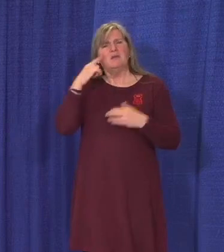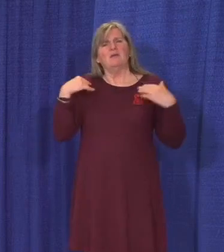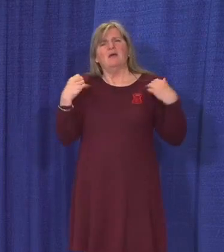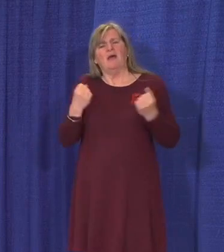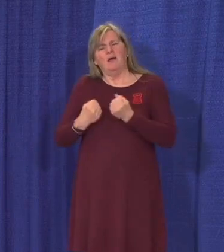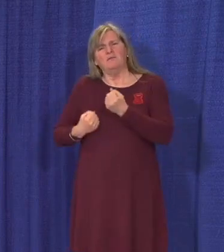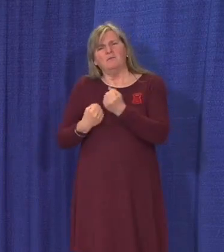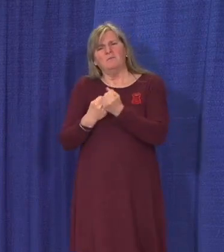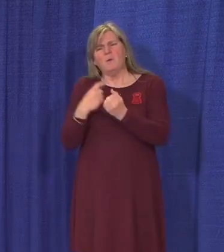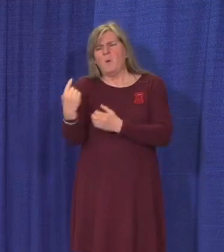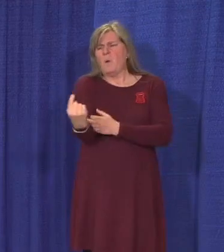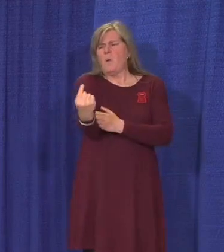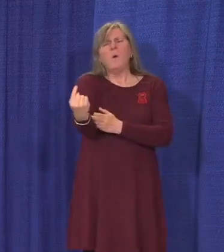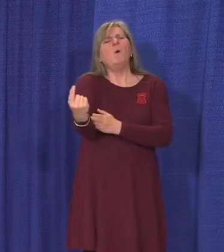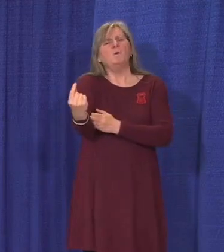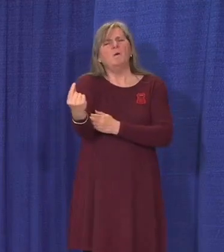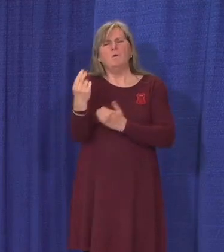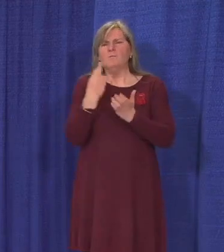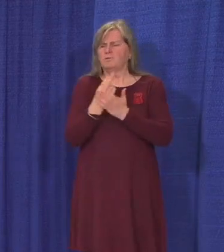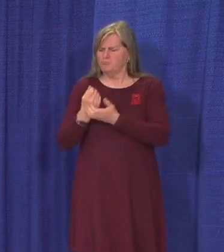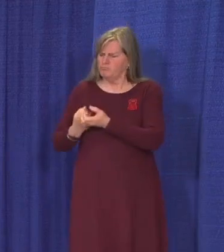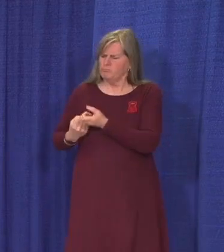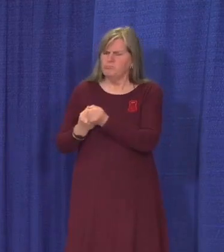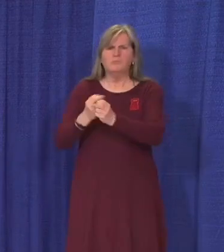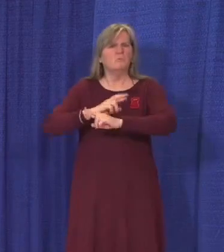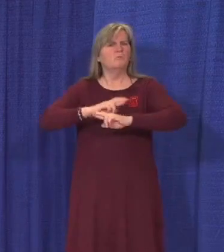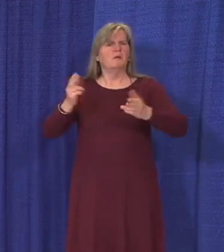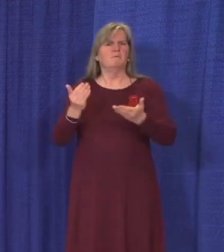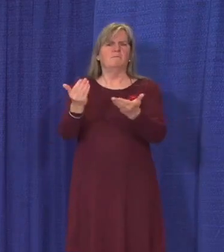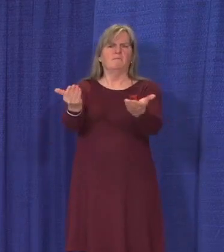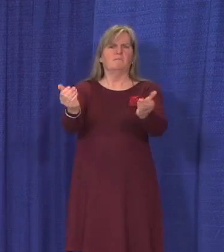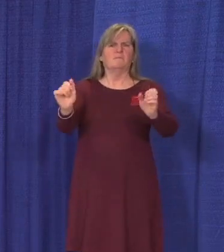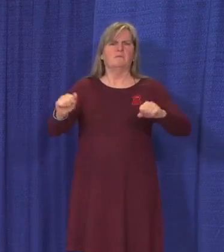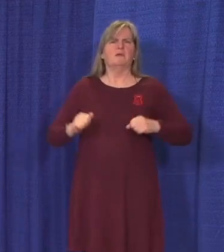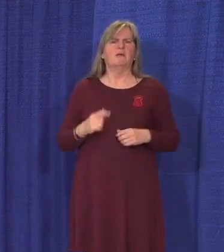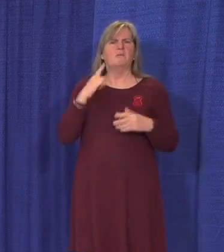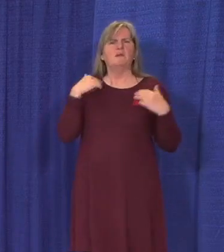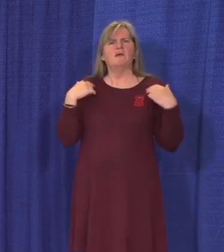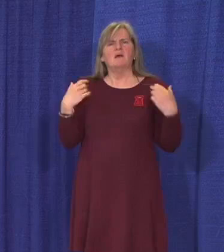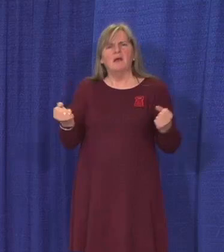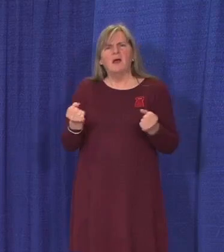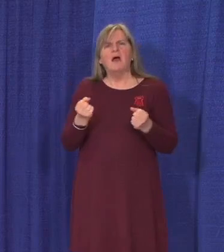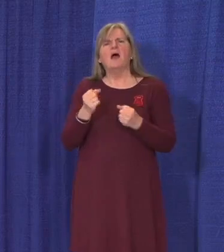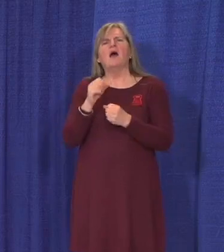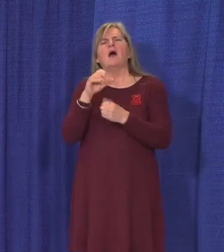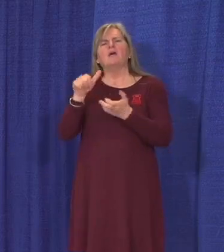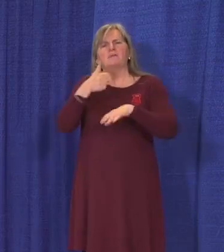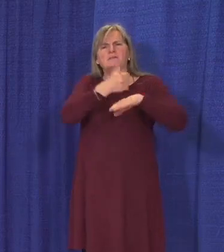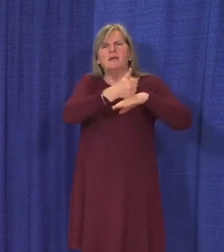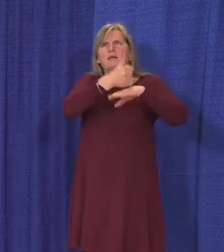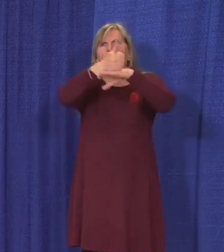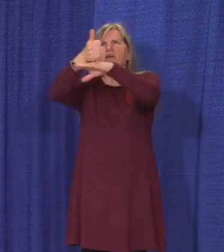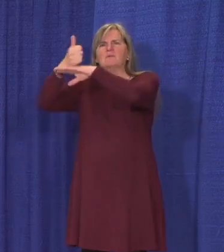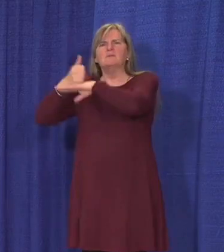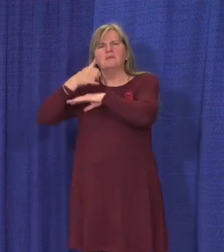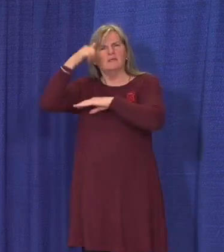struggles. We need to learn as we continue to adjust to long and lingering